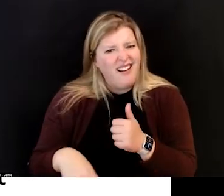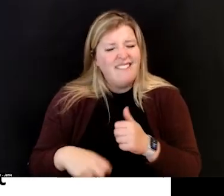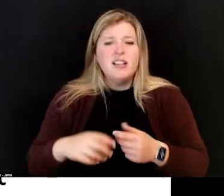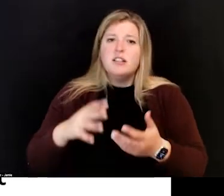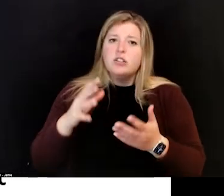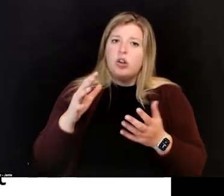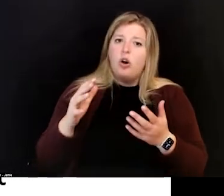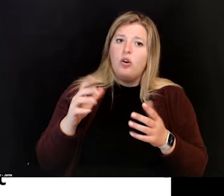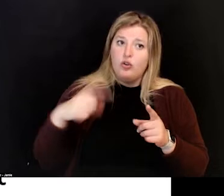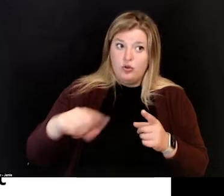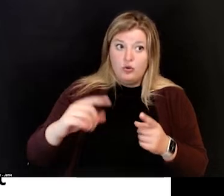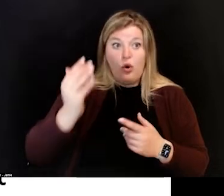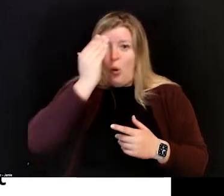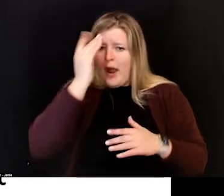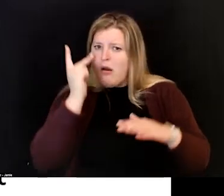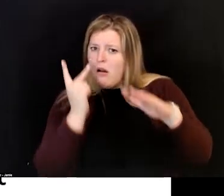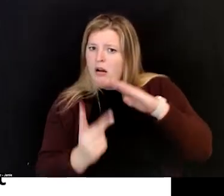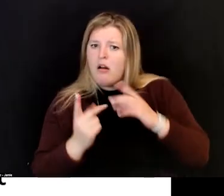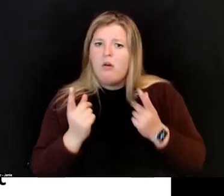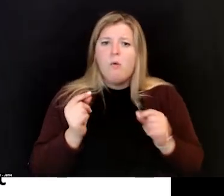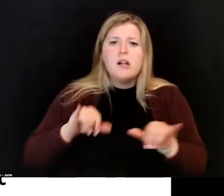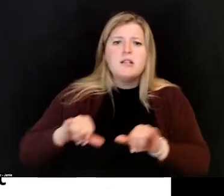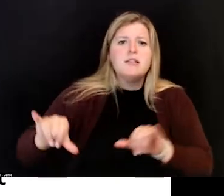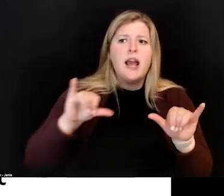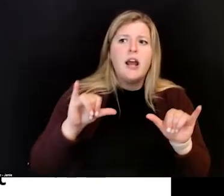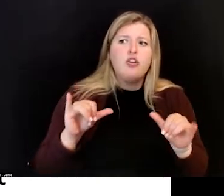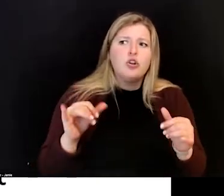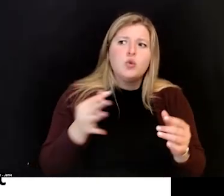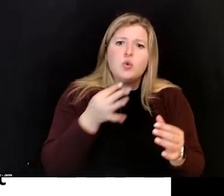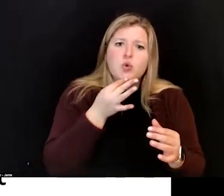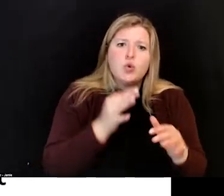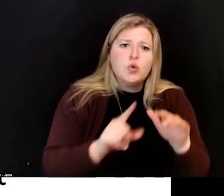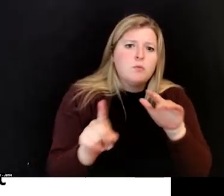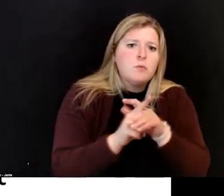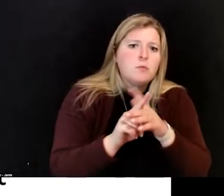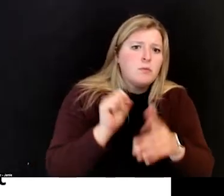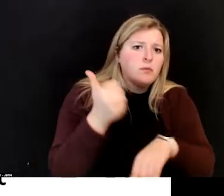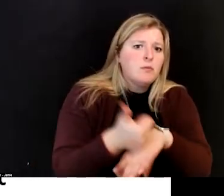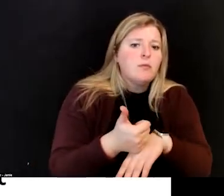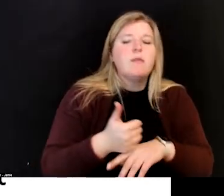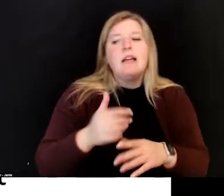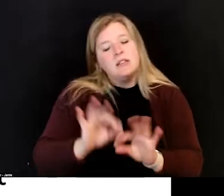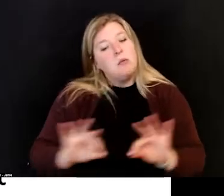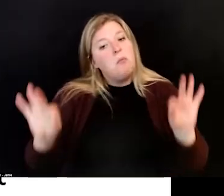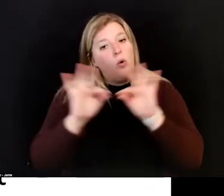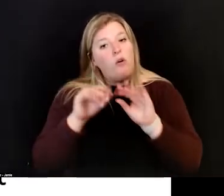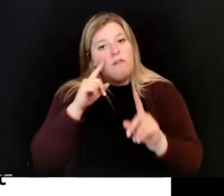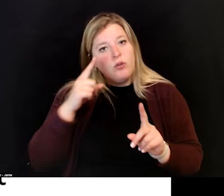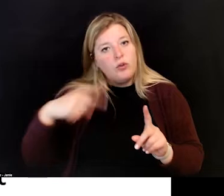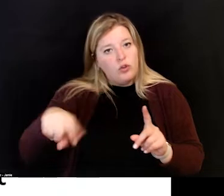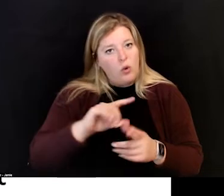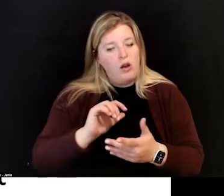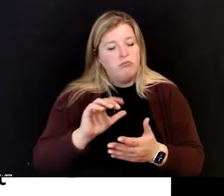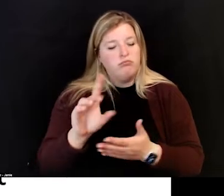is a really good proactive approach to doing design and just makes things easier long-term.